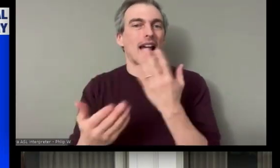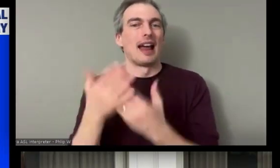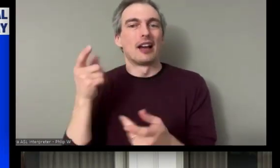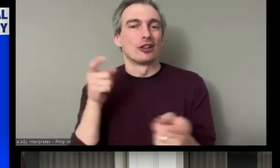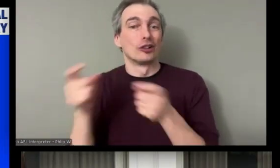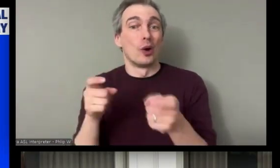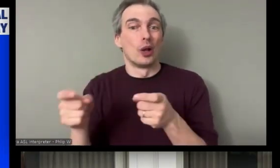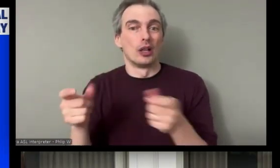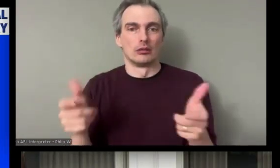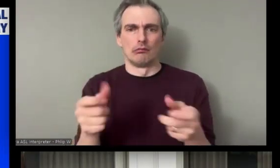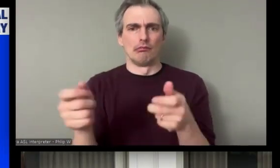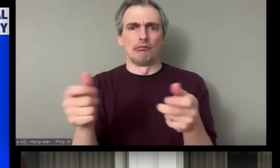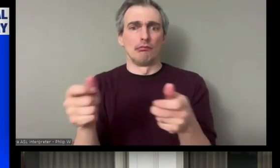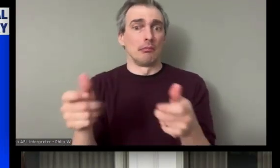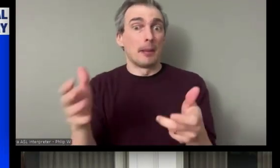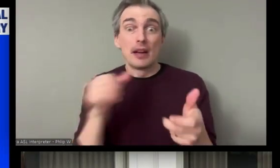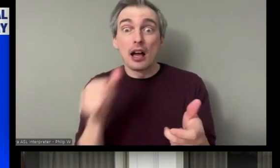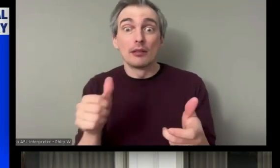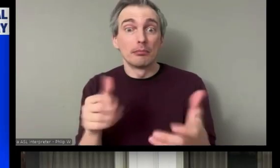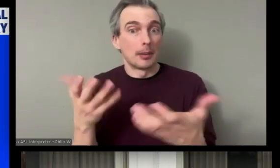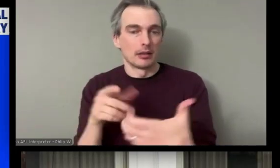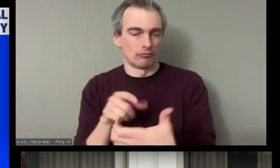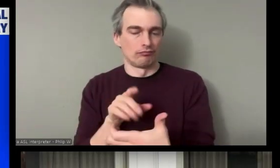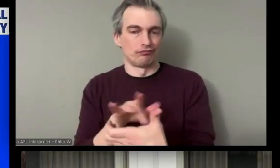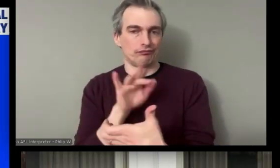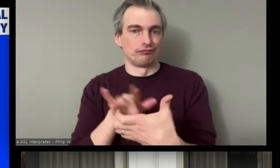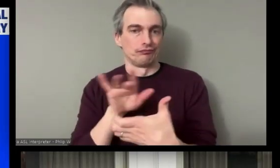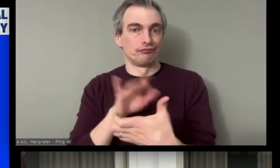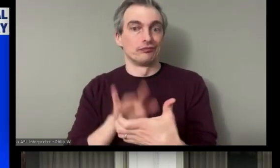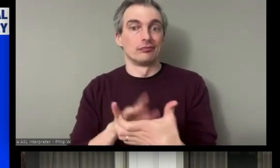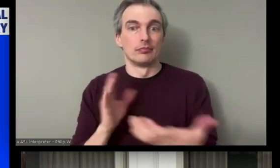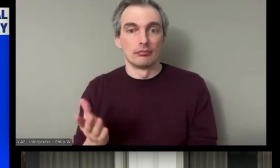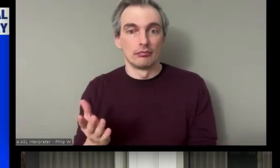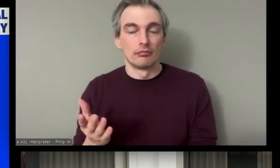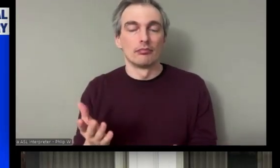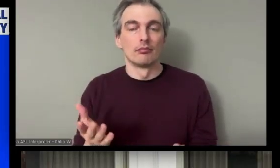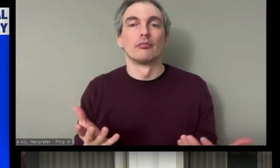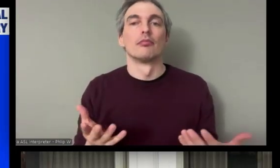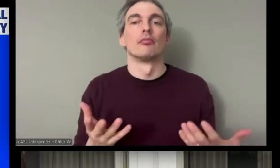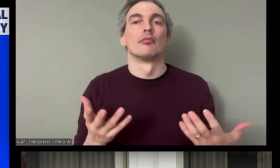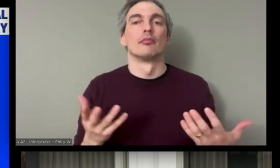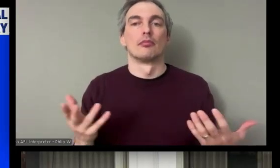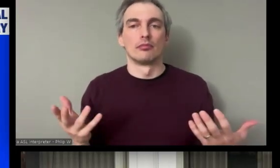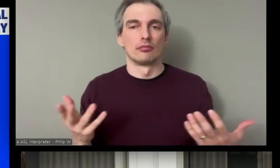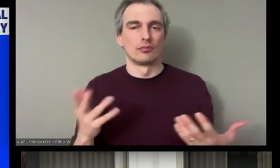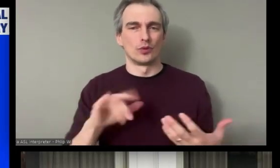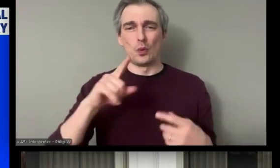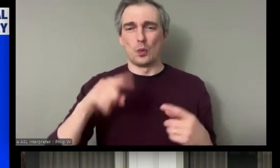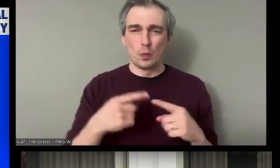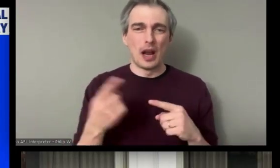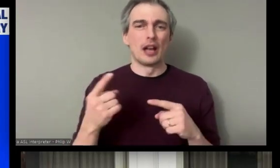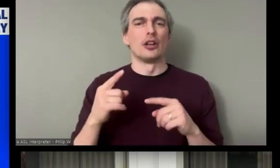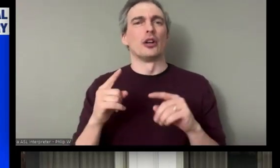But... Sort of built into the Horizon Worlds building for it is an assumption -- hey, some people are gonna be joining from a mobile phone.